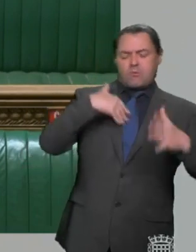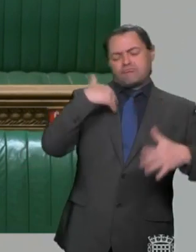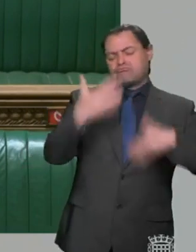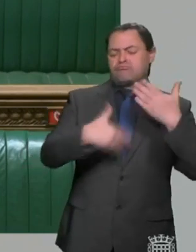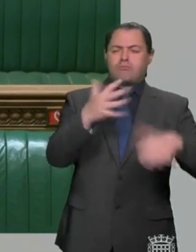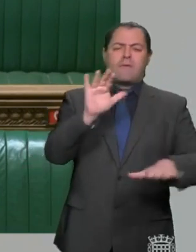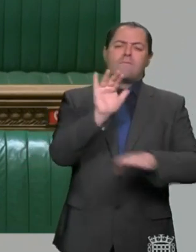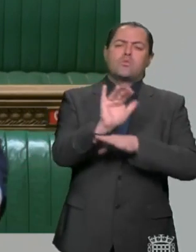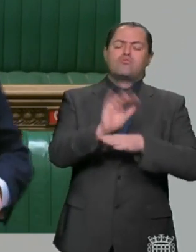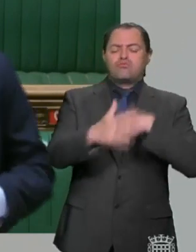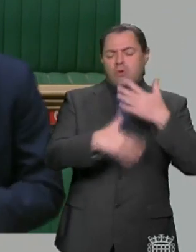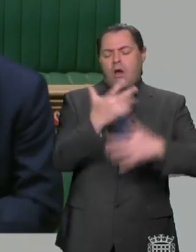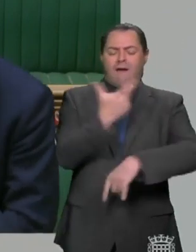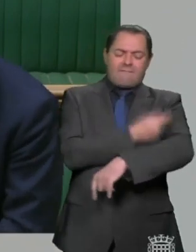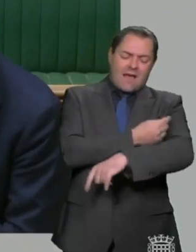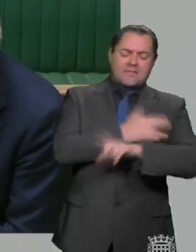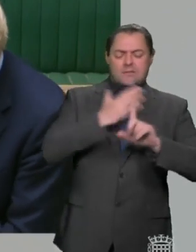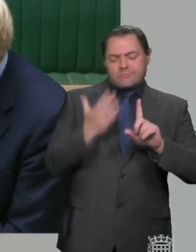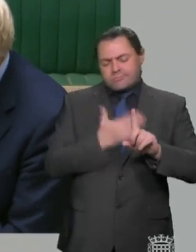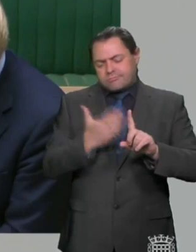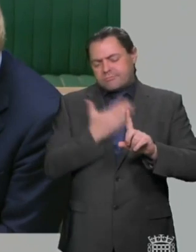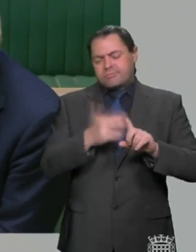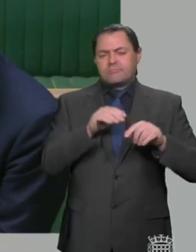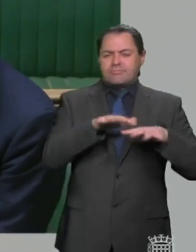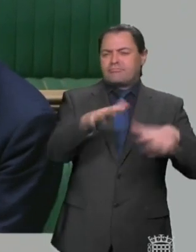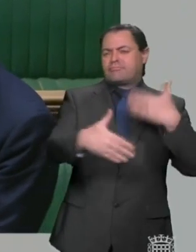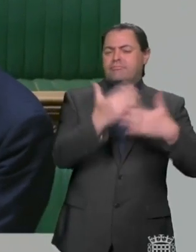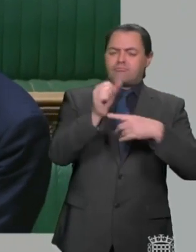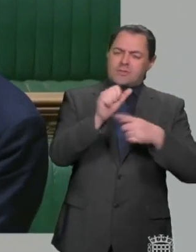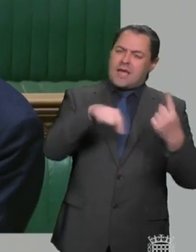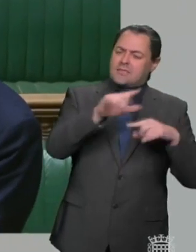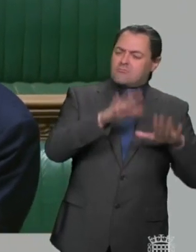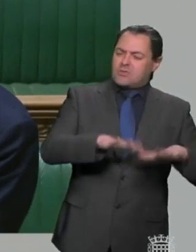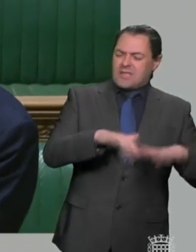of rolling out the vaccines, making sure that we protect the people of this country. That has been